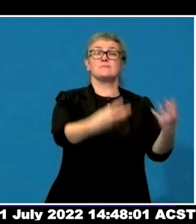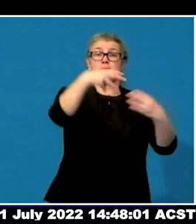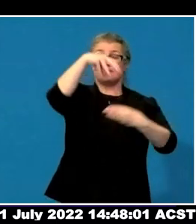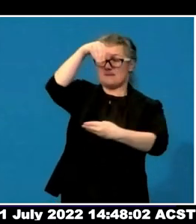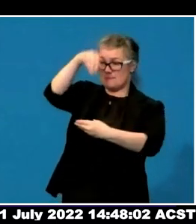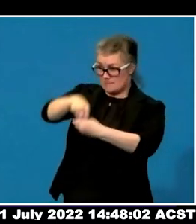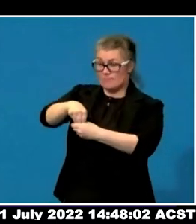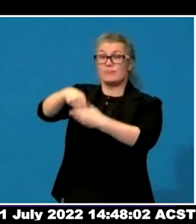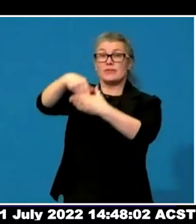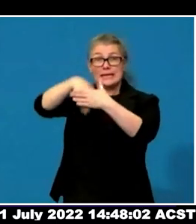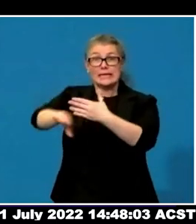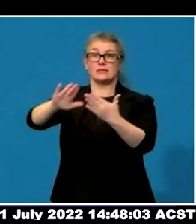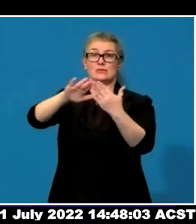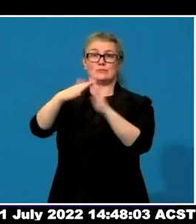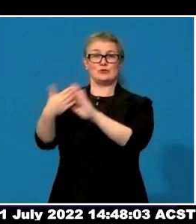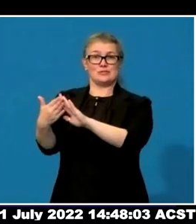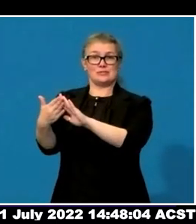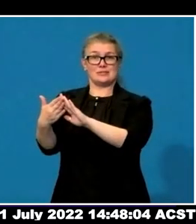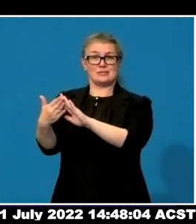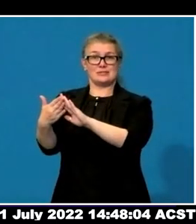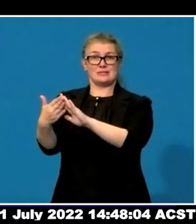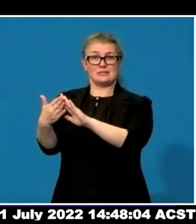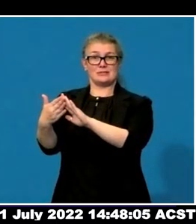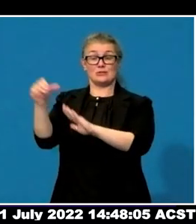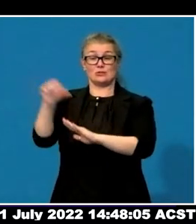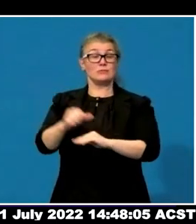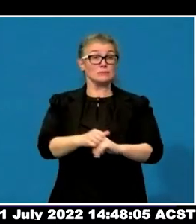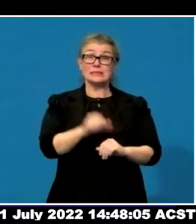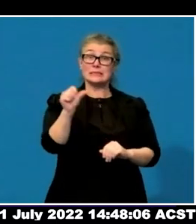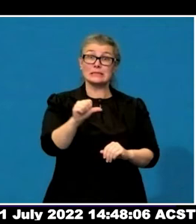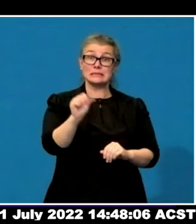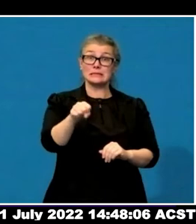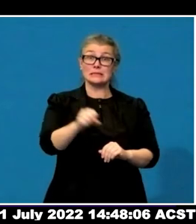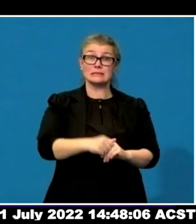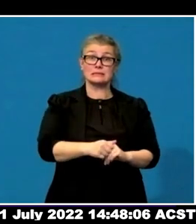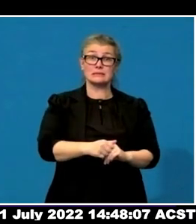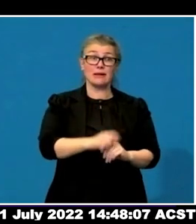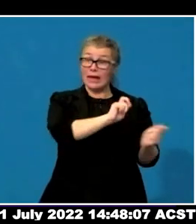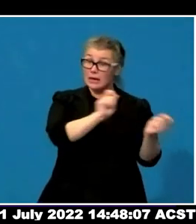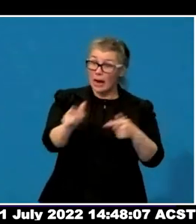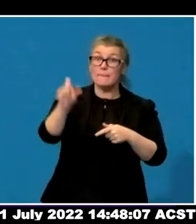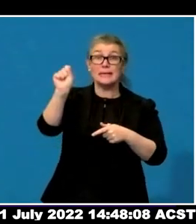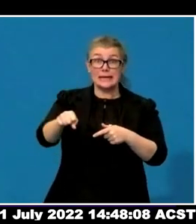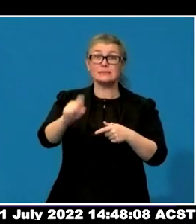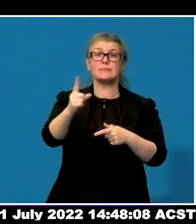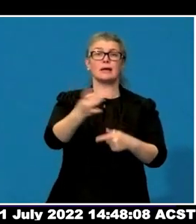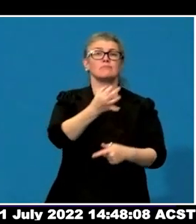time? JOAN: They do. And they should. But they don't come here for long enough, and they don't establish relationships.